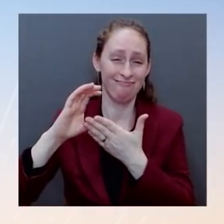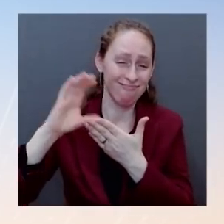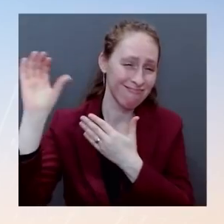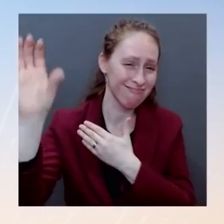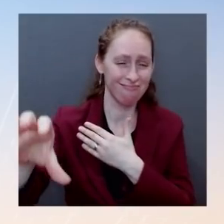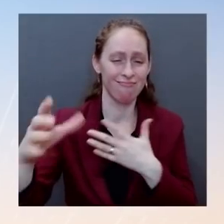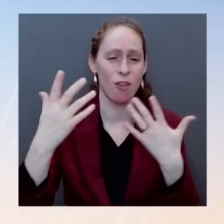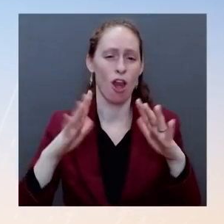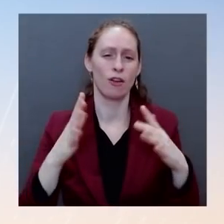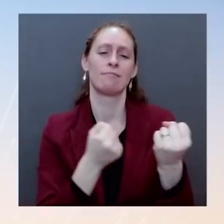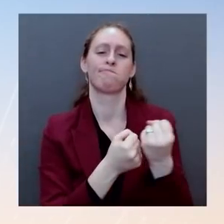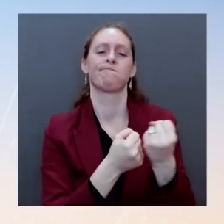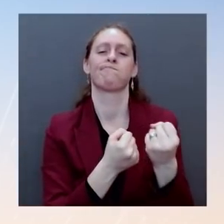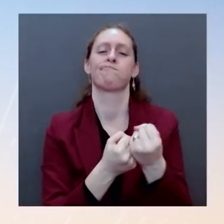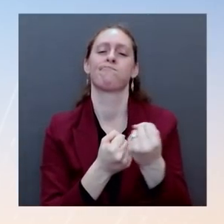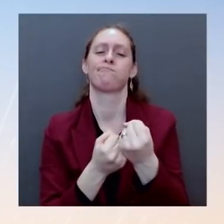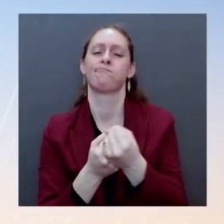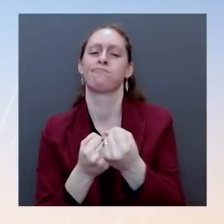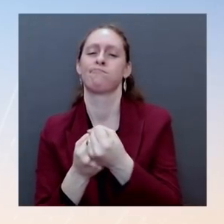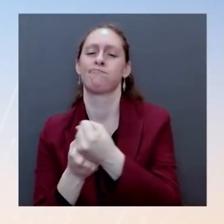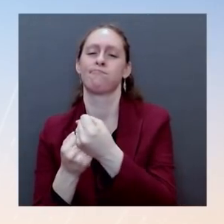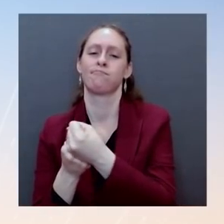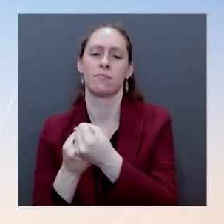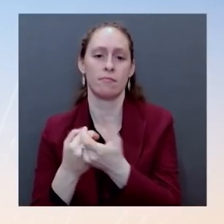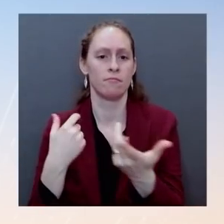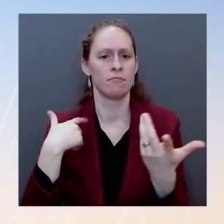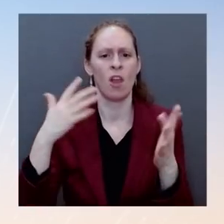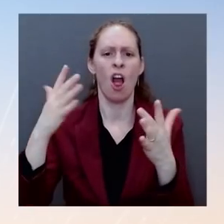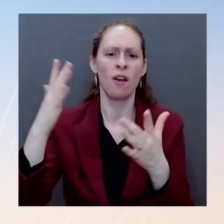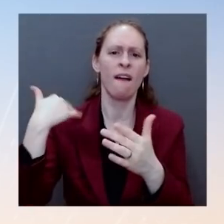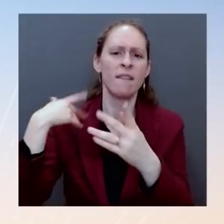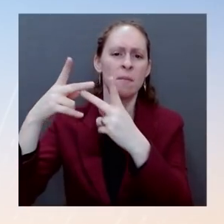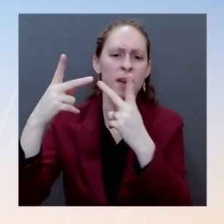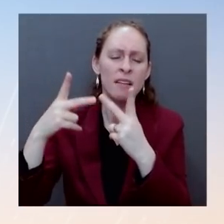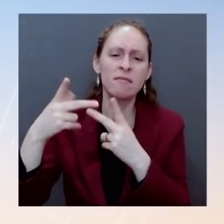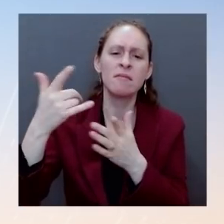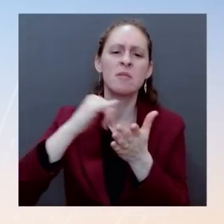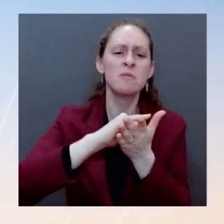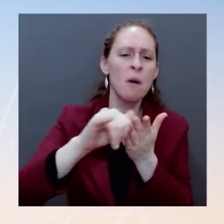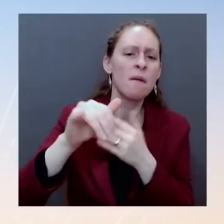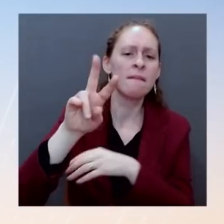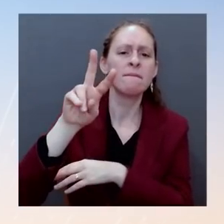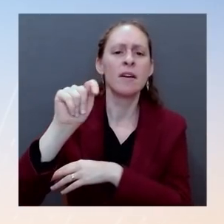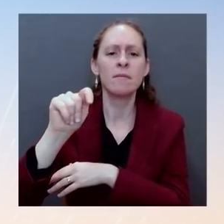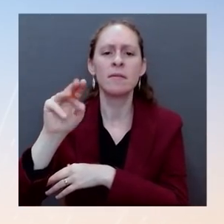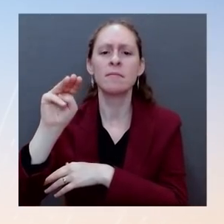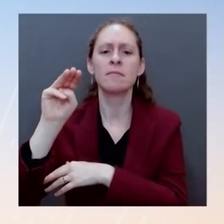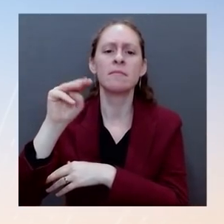New Hampshire, Vermont, Pennsylvania, Indiana, Michigan, Wisconsin, Minnesota, Missouri, Arizona, New Mexico, with more to follow.